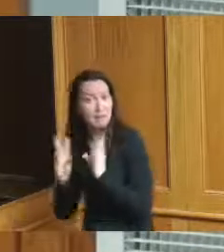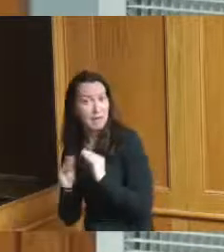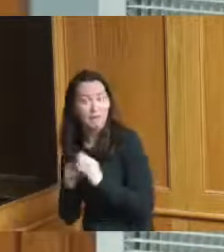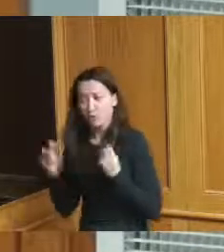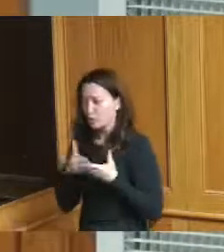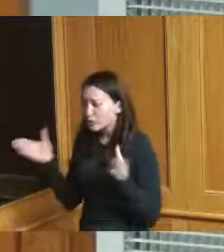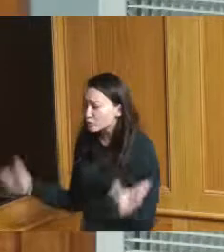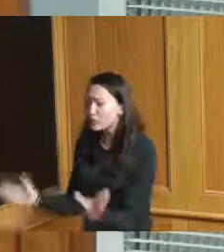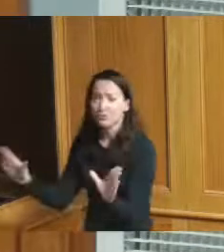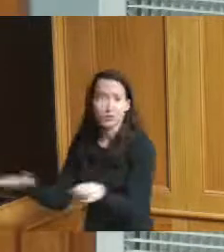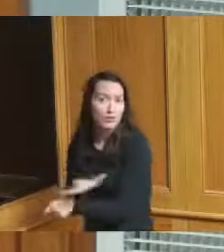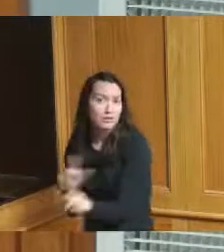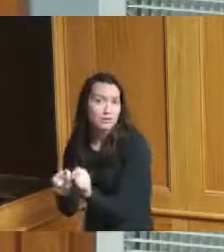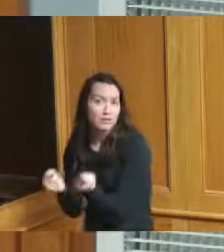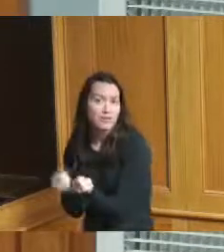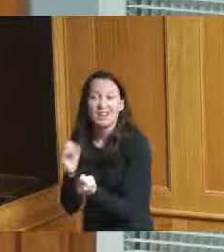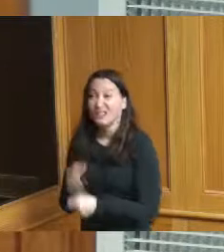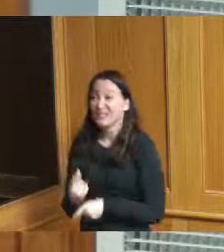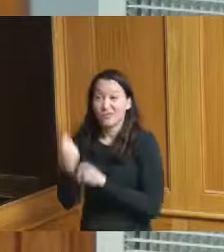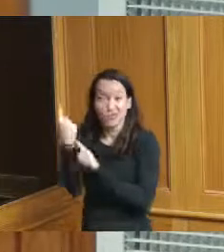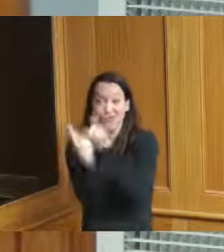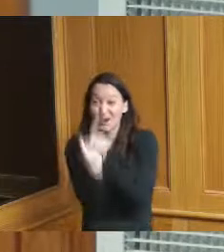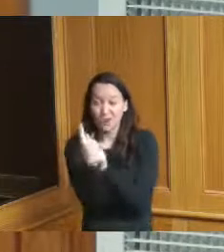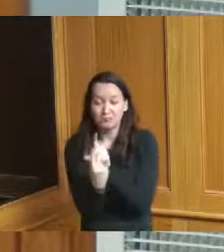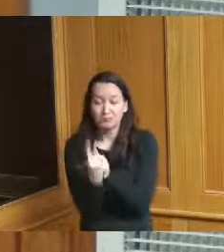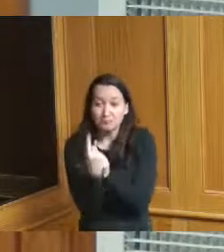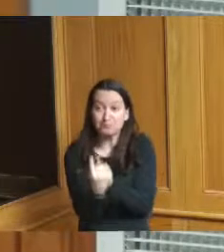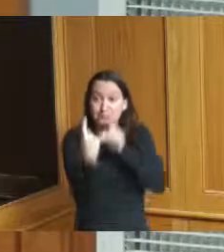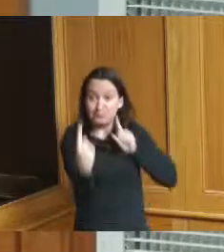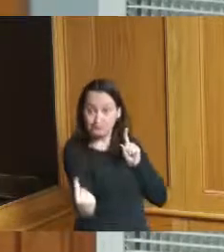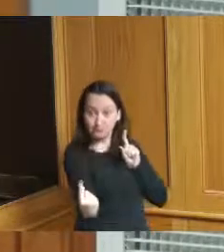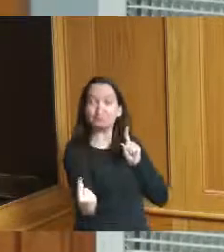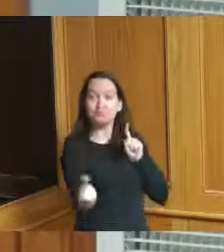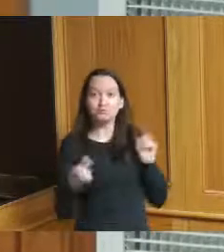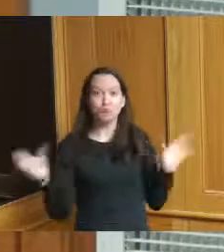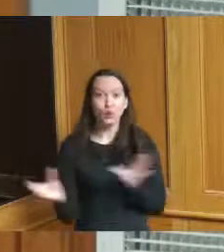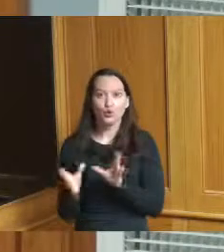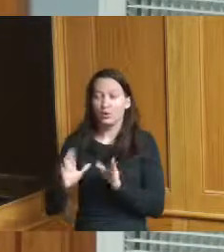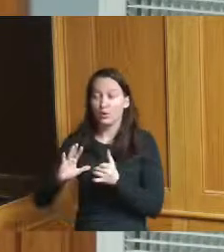my entire team even if it's just a one-on-one meeting to encourage them to go virtual as much as